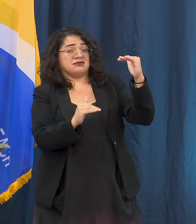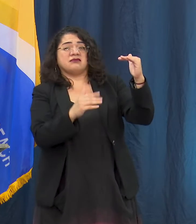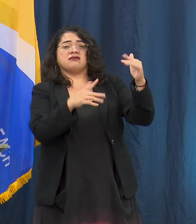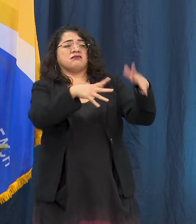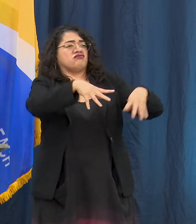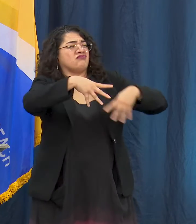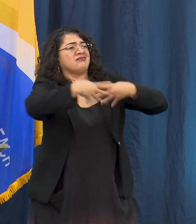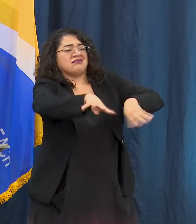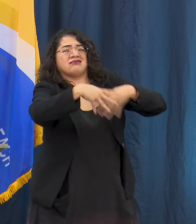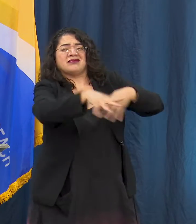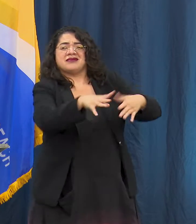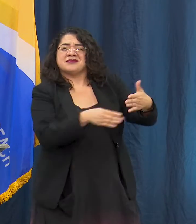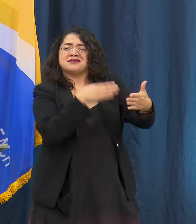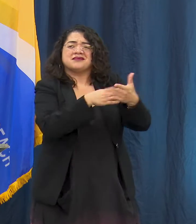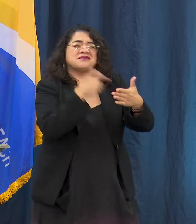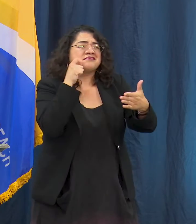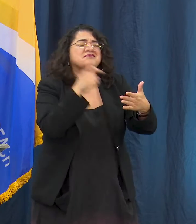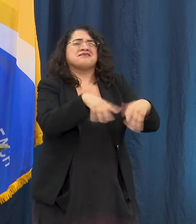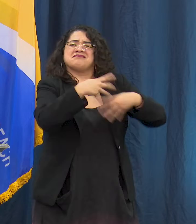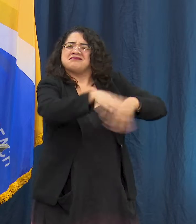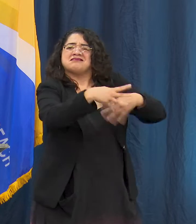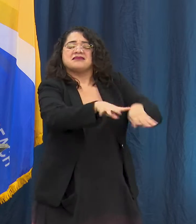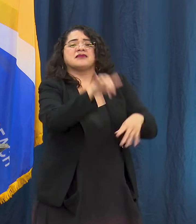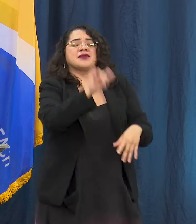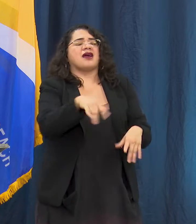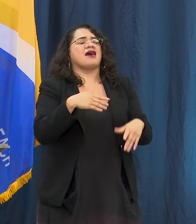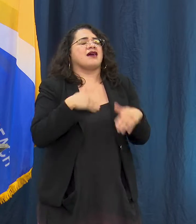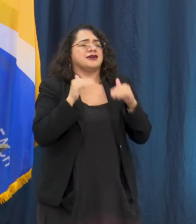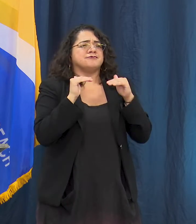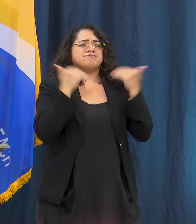protests but I'll have to tell you that I smiled and warmed my heart when they